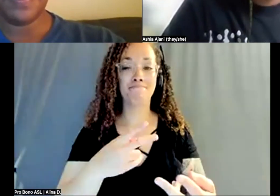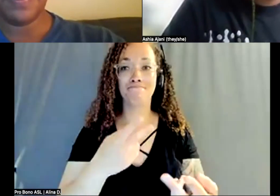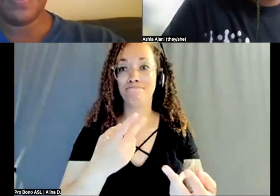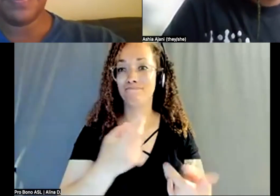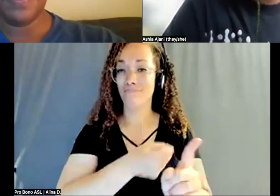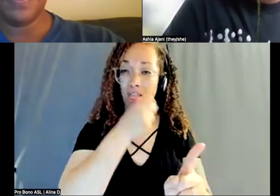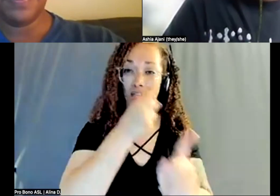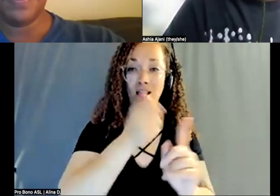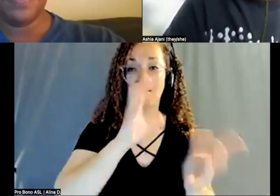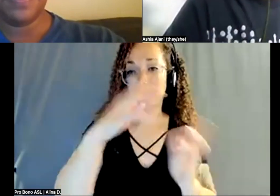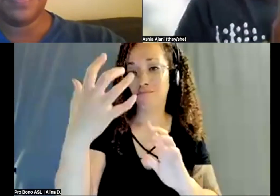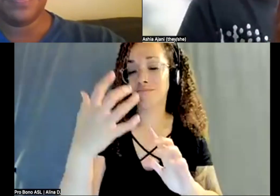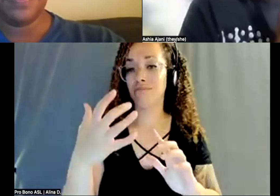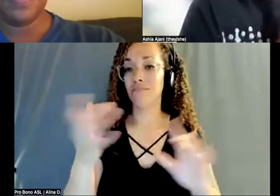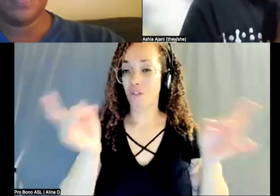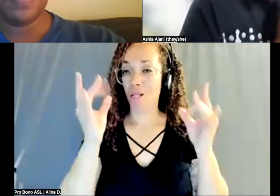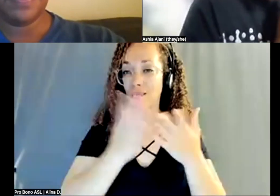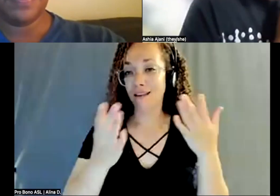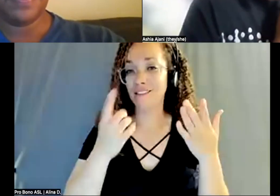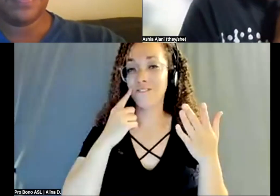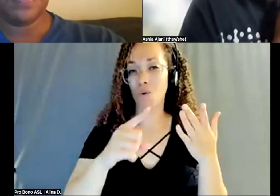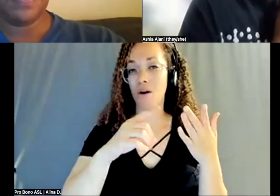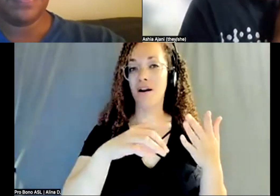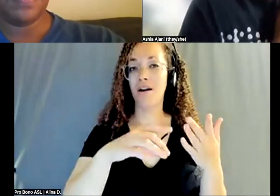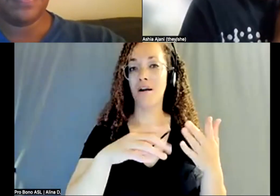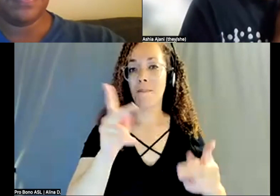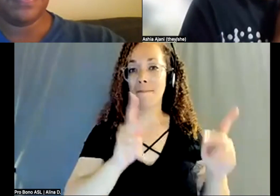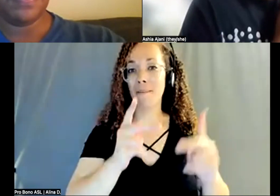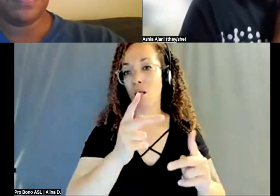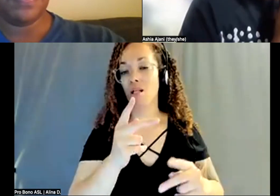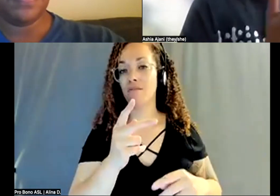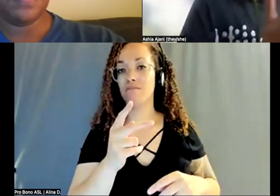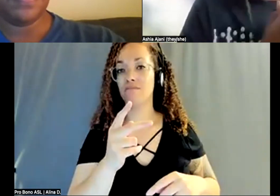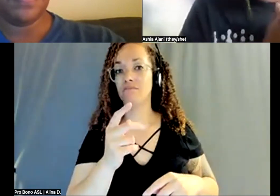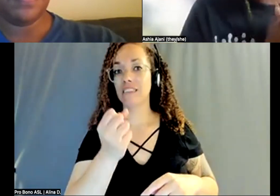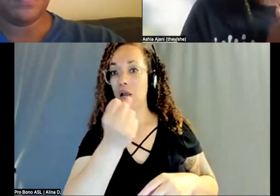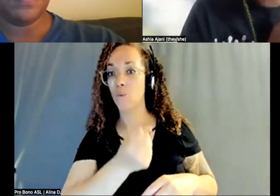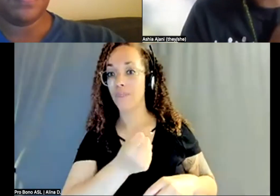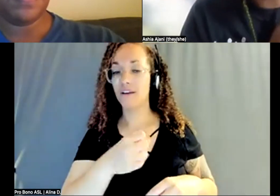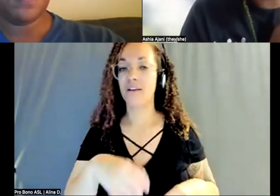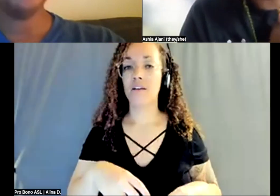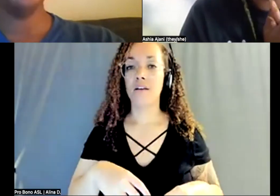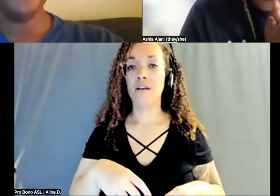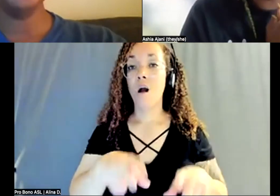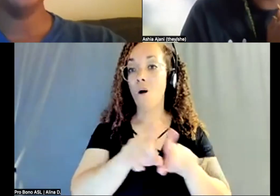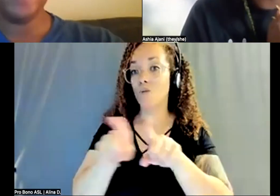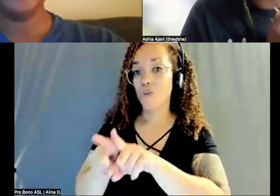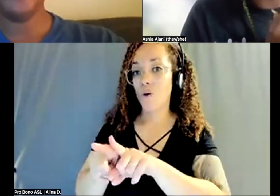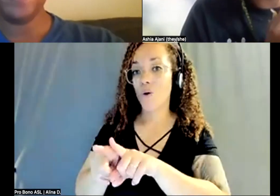and then another anthology that I really love is “Ghost fishing. “It's an eco-justice anthology.